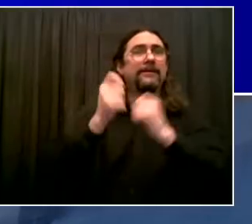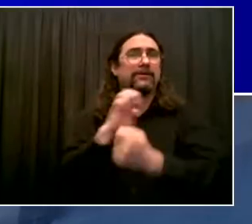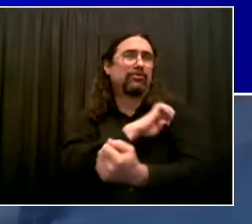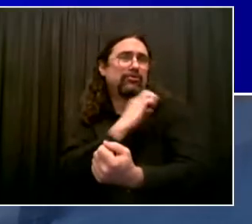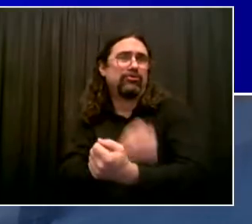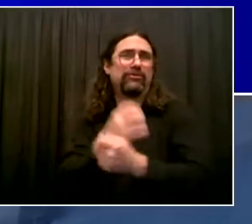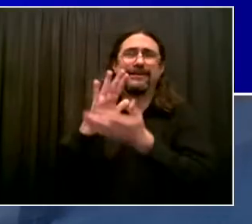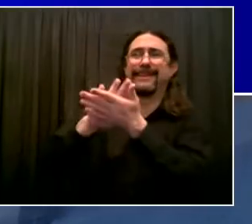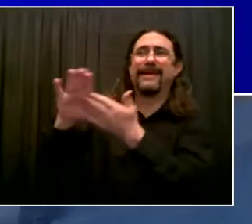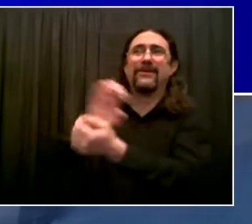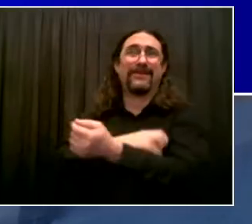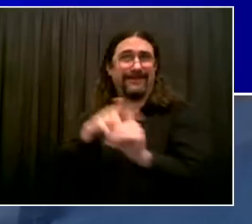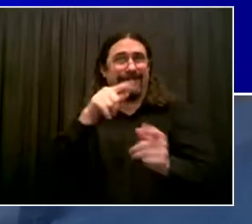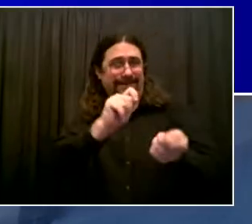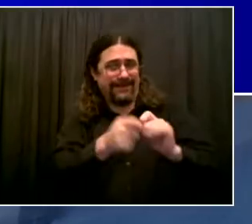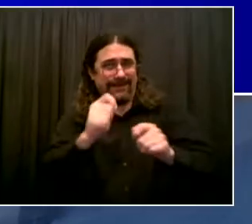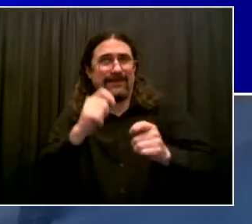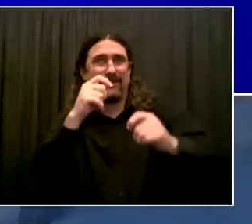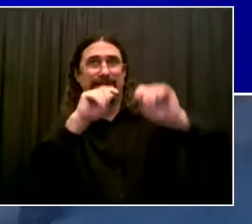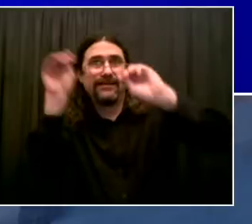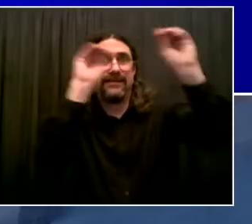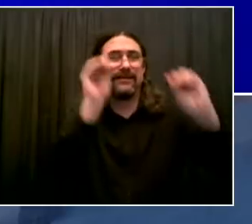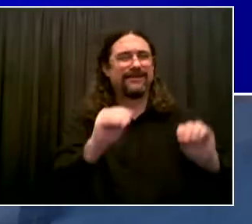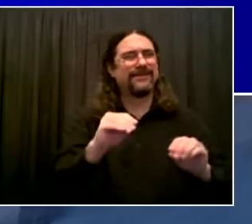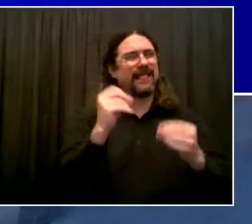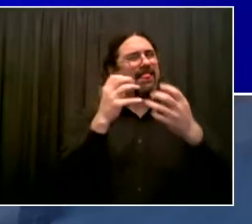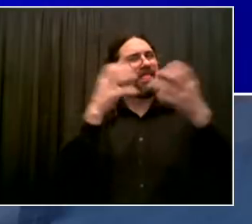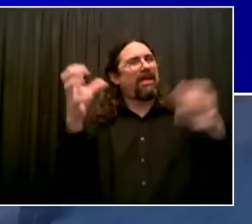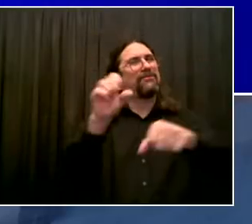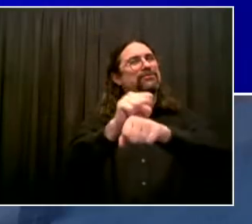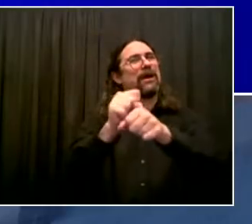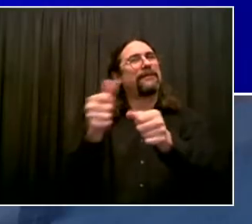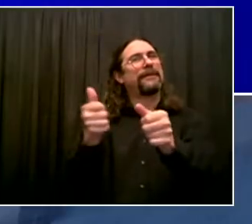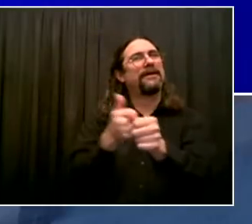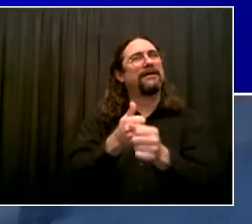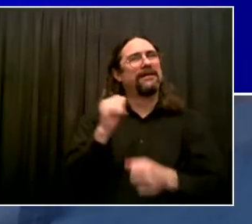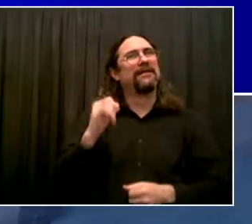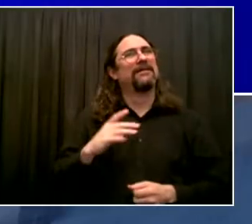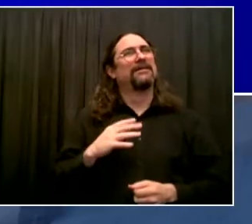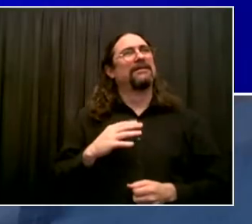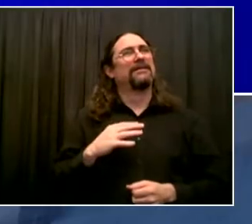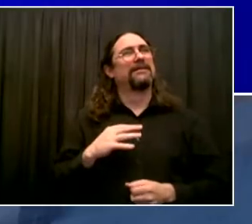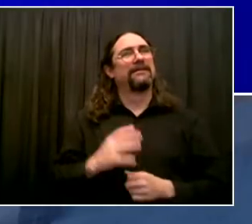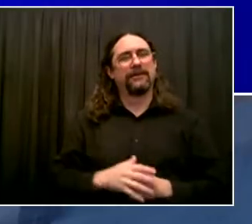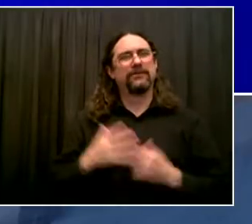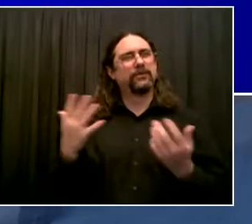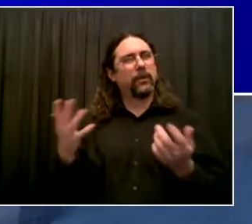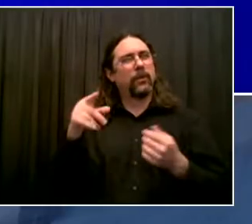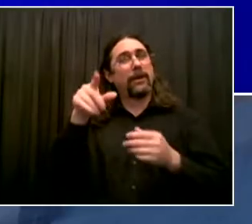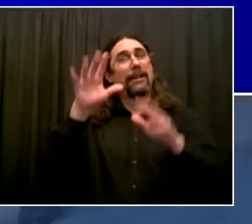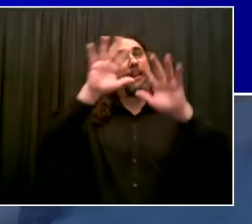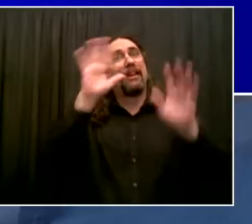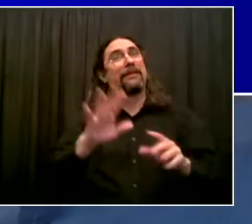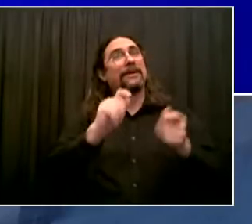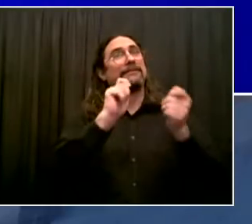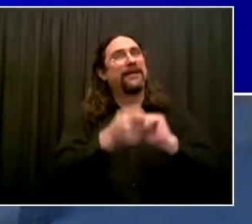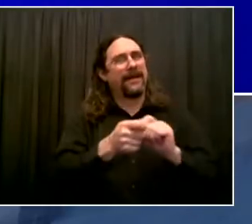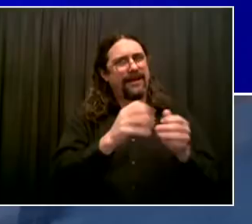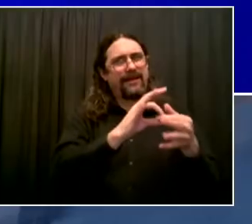WITH THE GREEN NEW DEAL. SO THIS IS GOING TO BE A